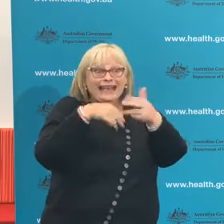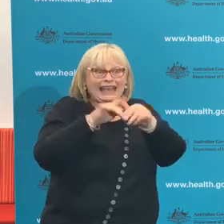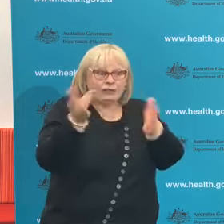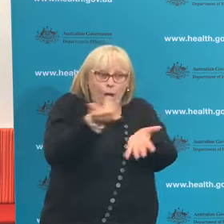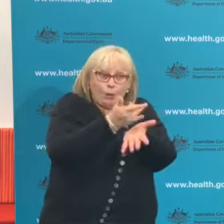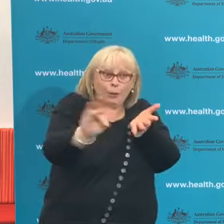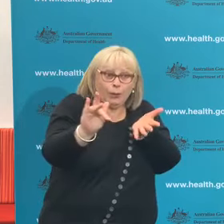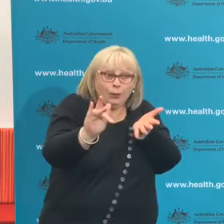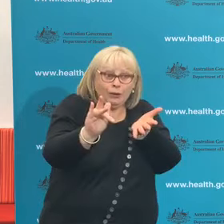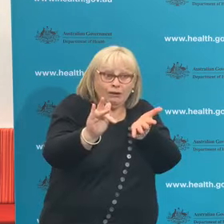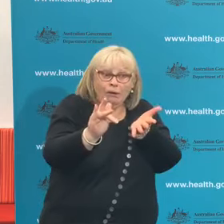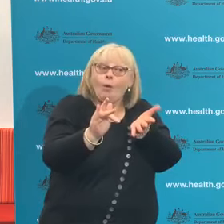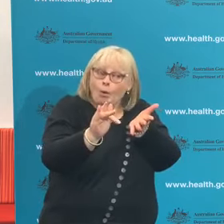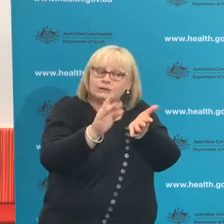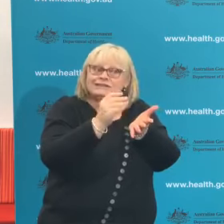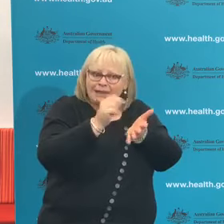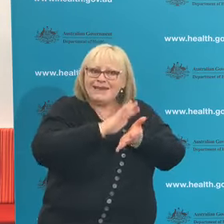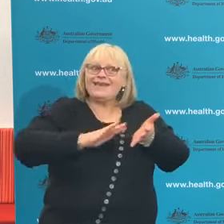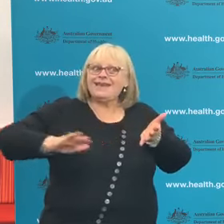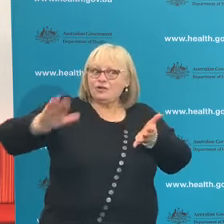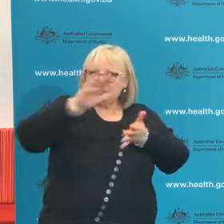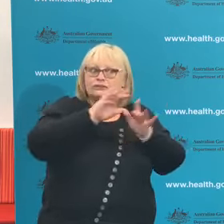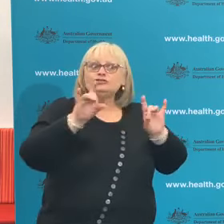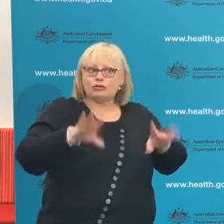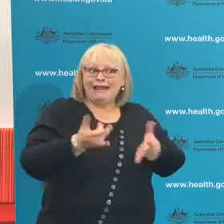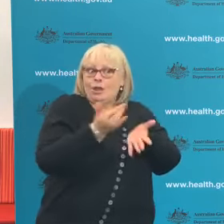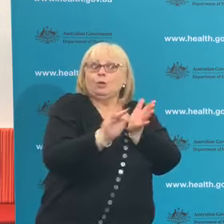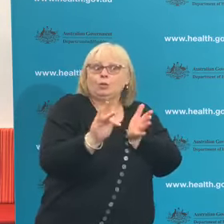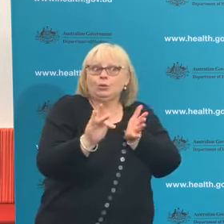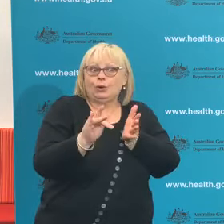probably are seeing in some parts of the country, that is fantastic.